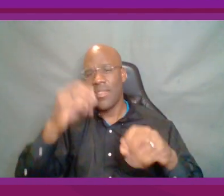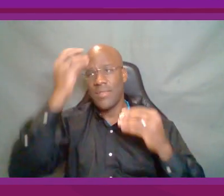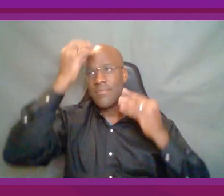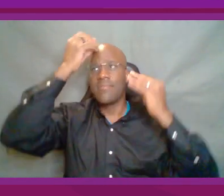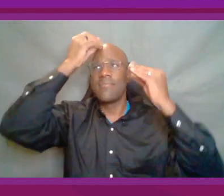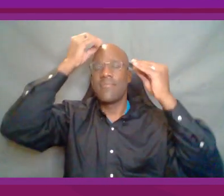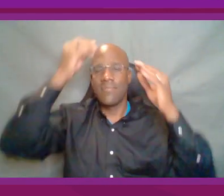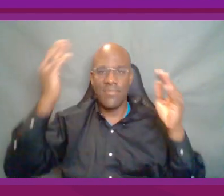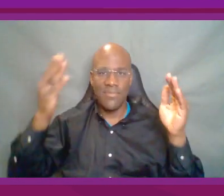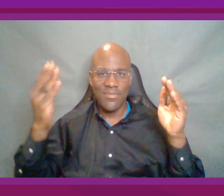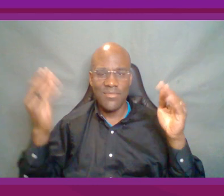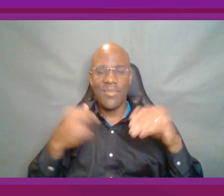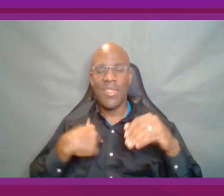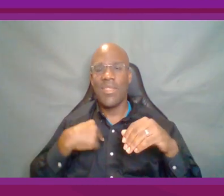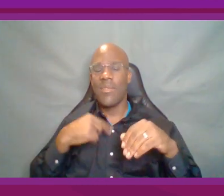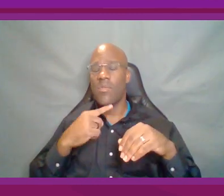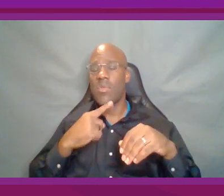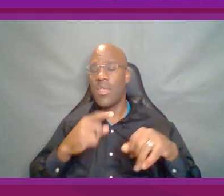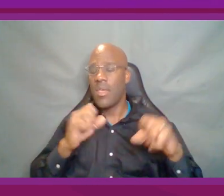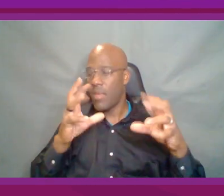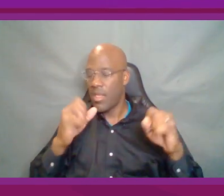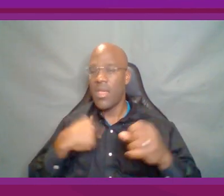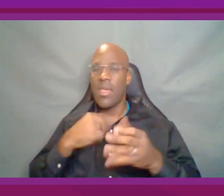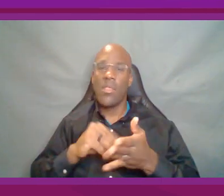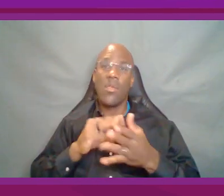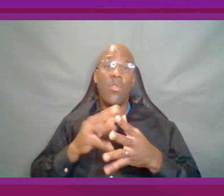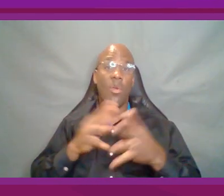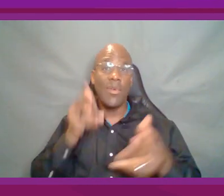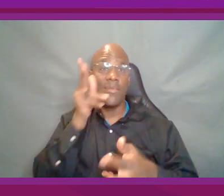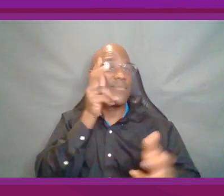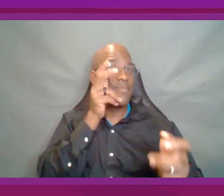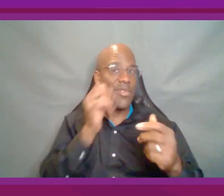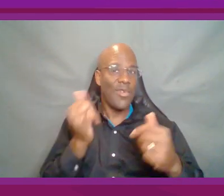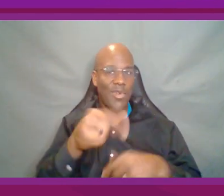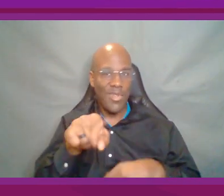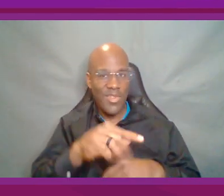conversation, this was so amazing, I learned a lot just listening to you all so thank you so